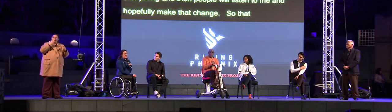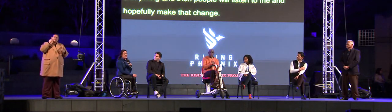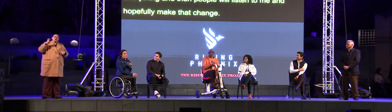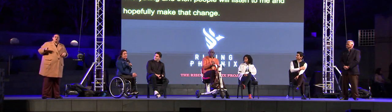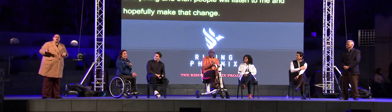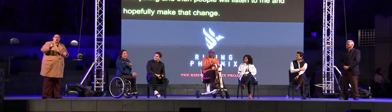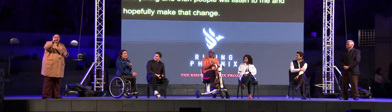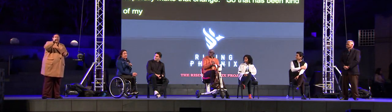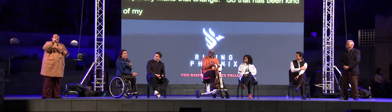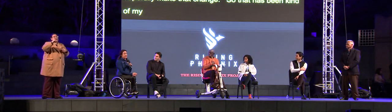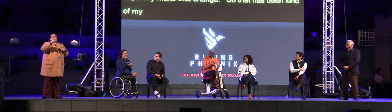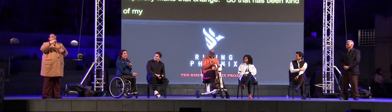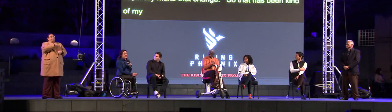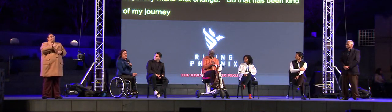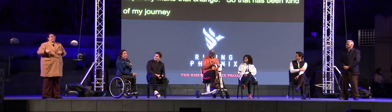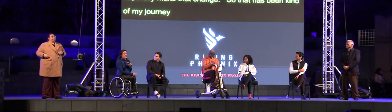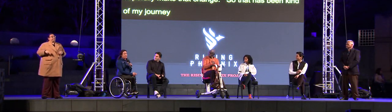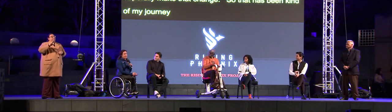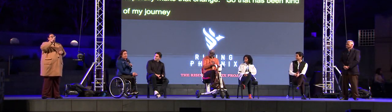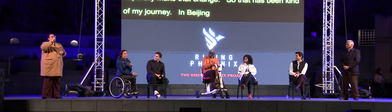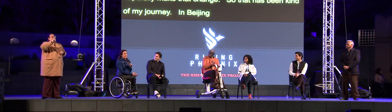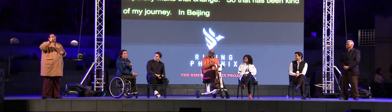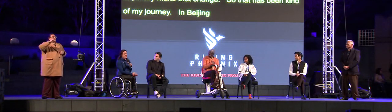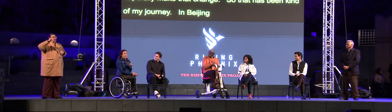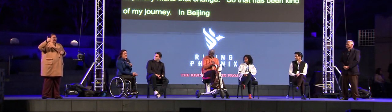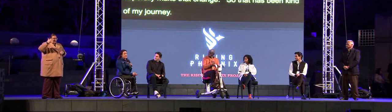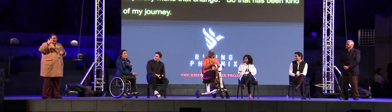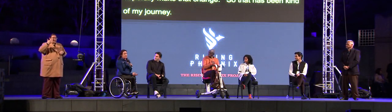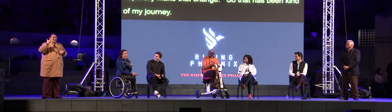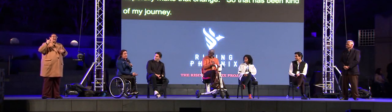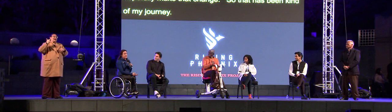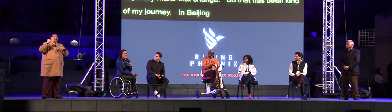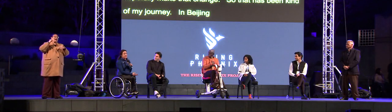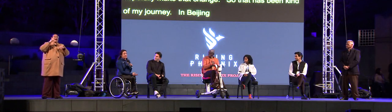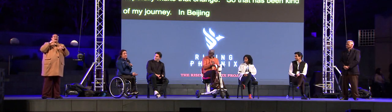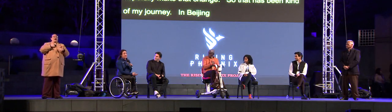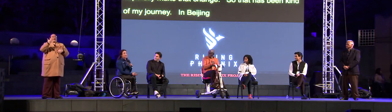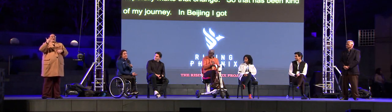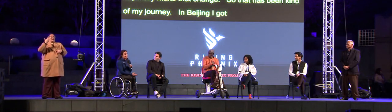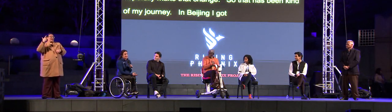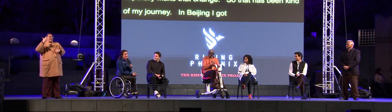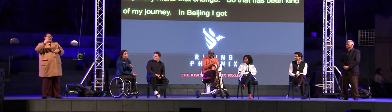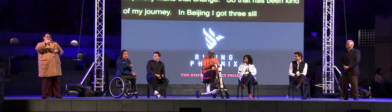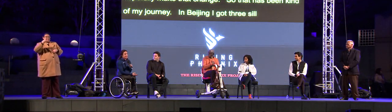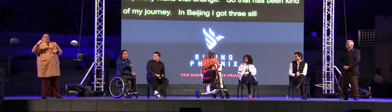In Beijing, I got three silvers and a bronze, and I thought, well, that wasn't enough.